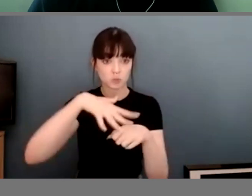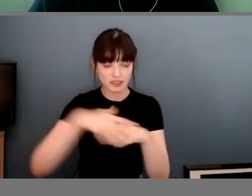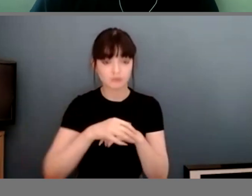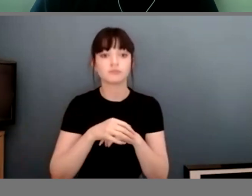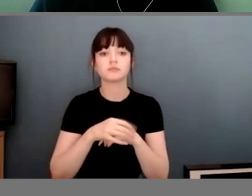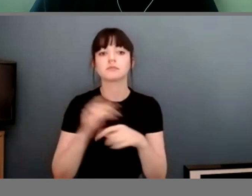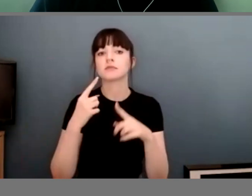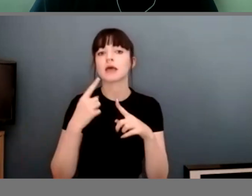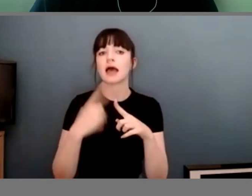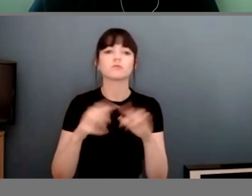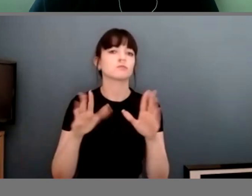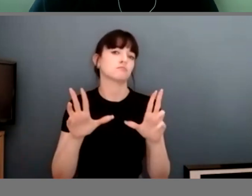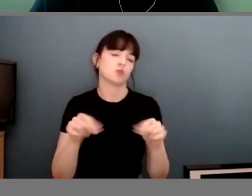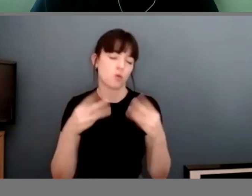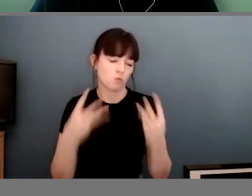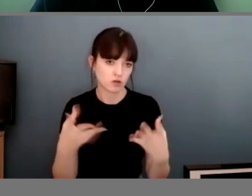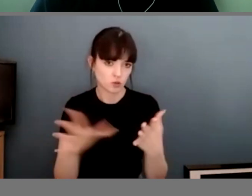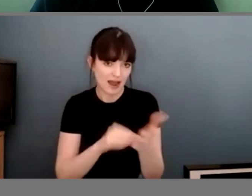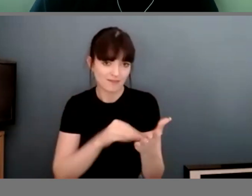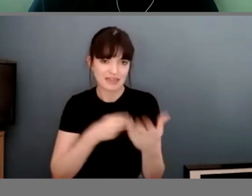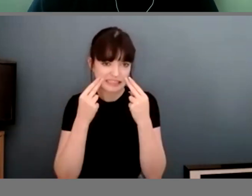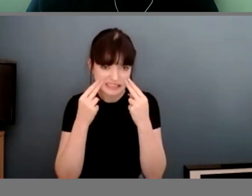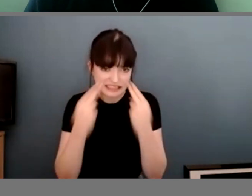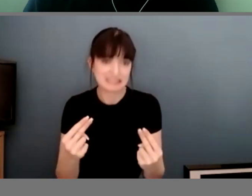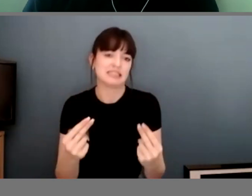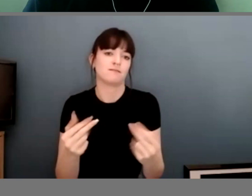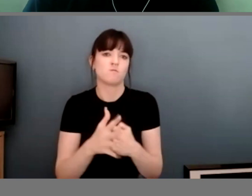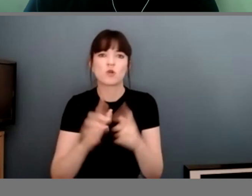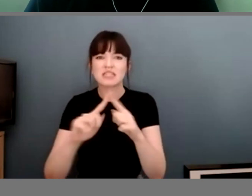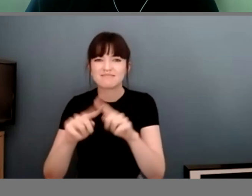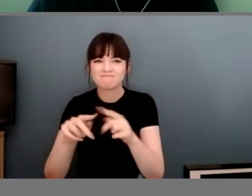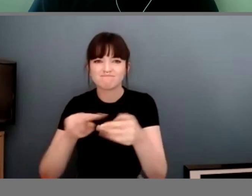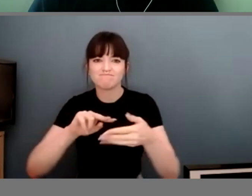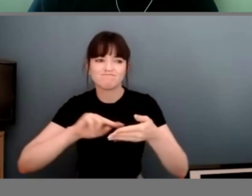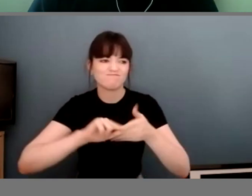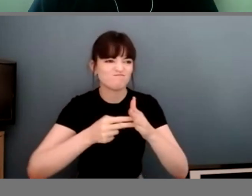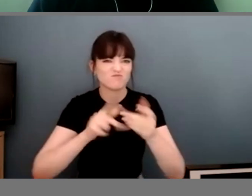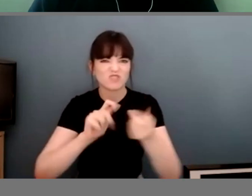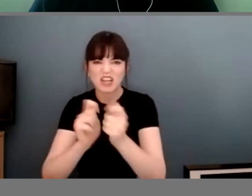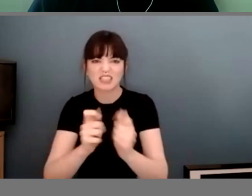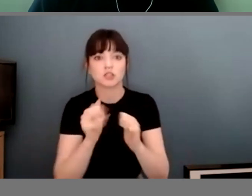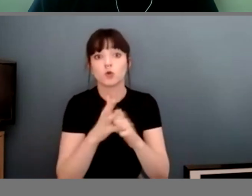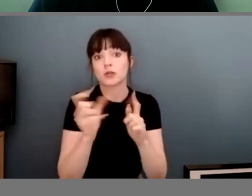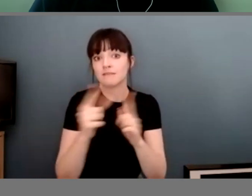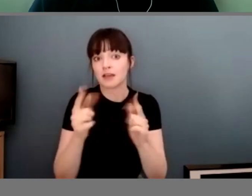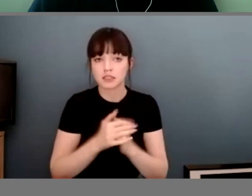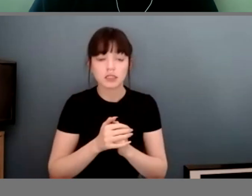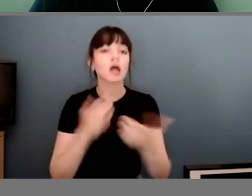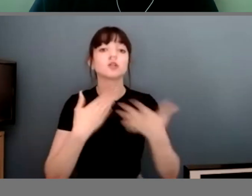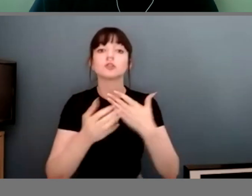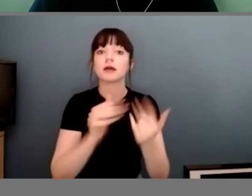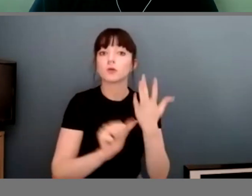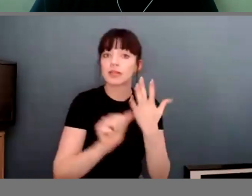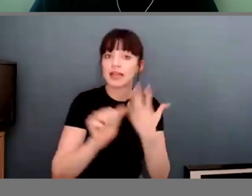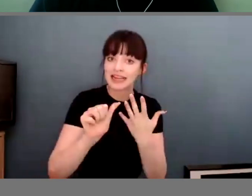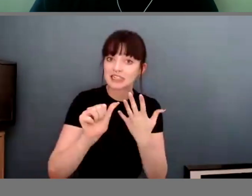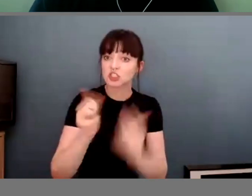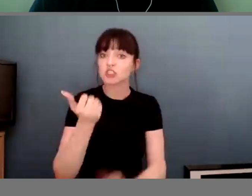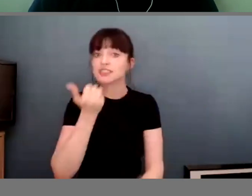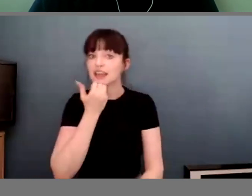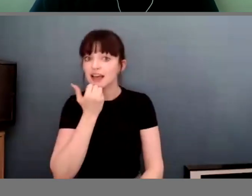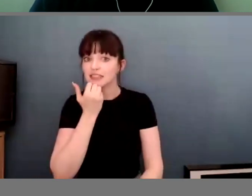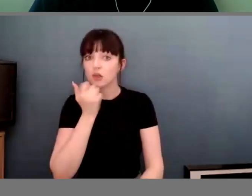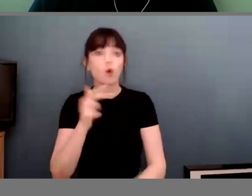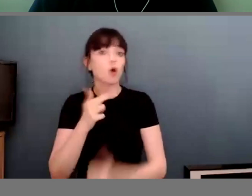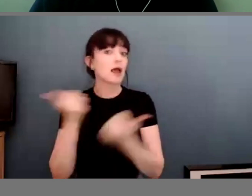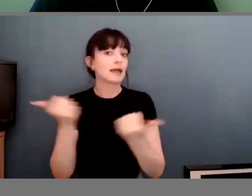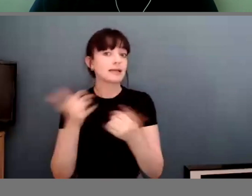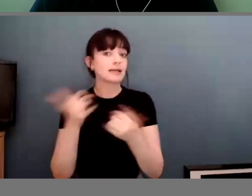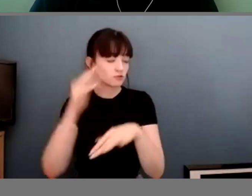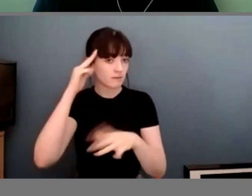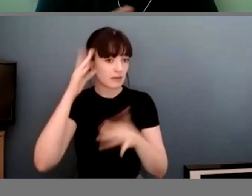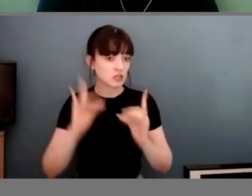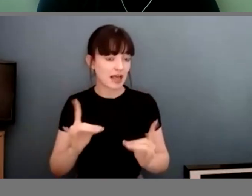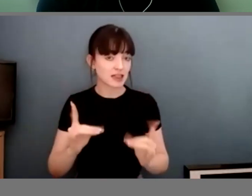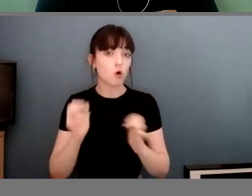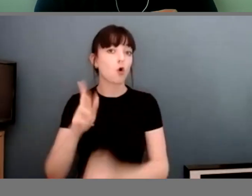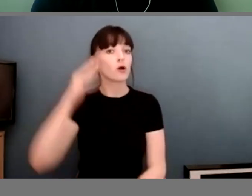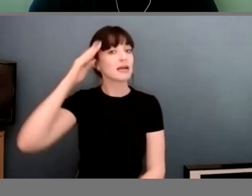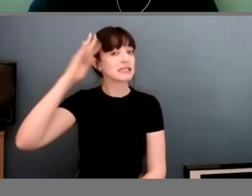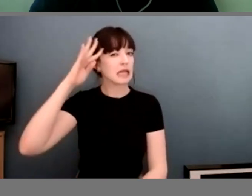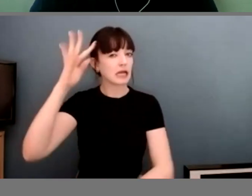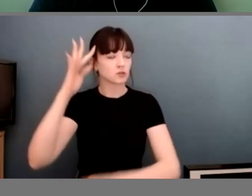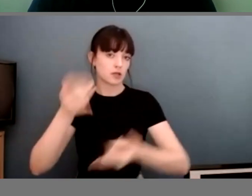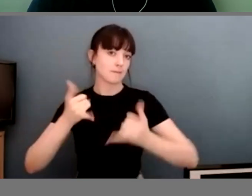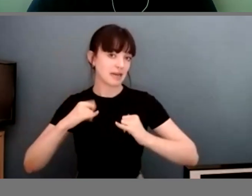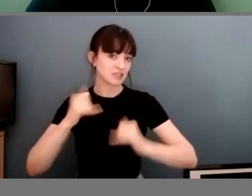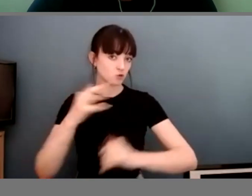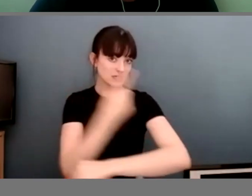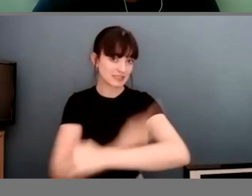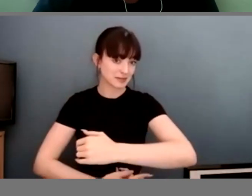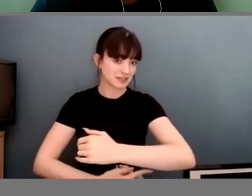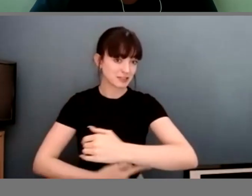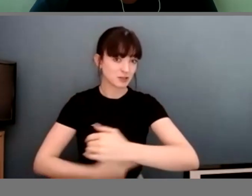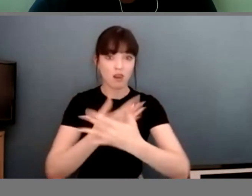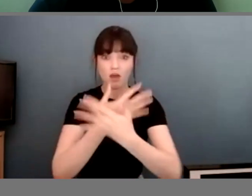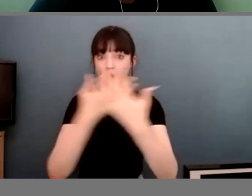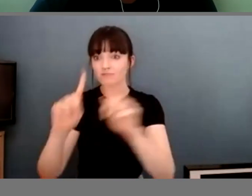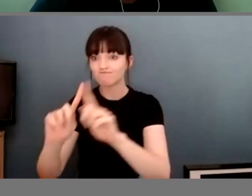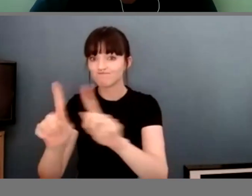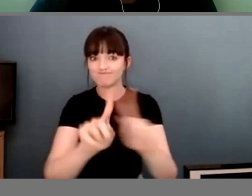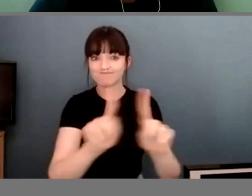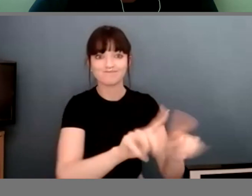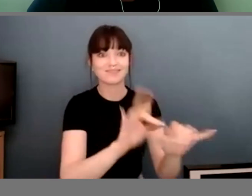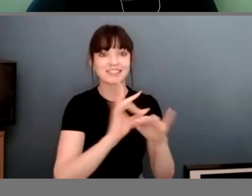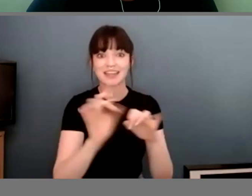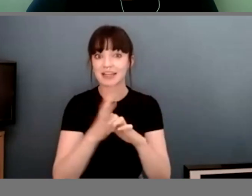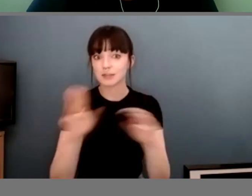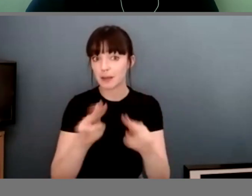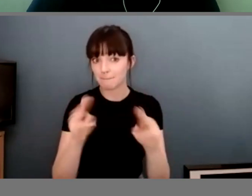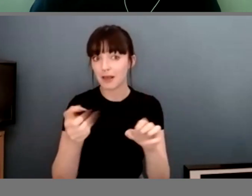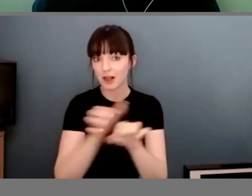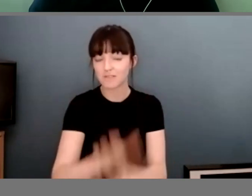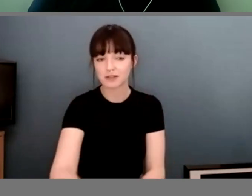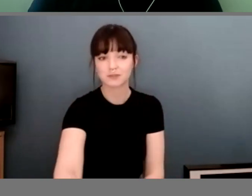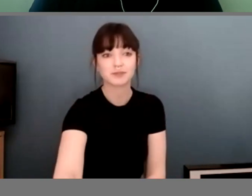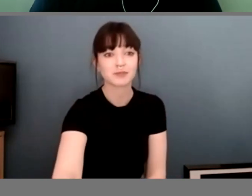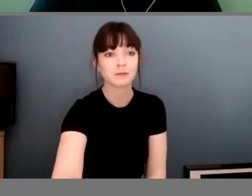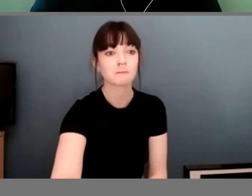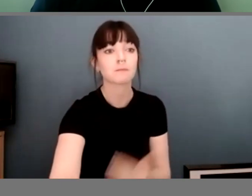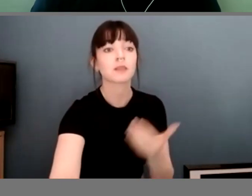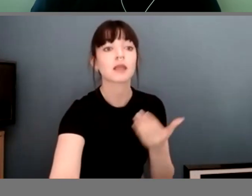assistive or specialised solutions, by persons of any age. When we look at key aspects of the